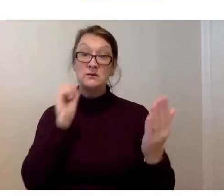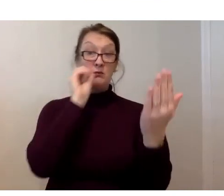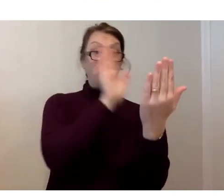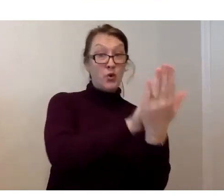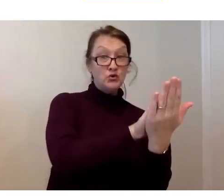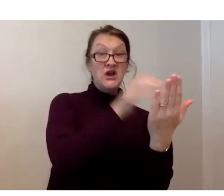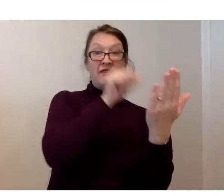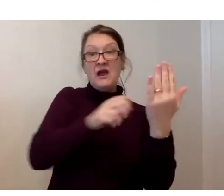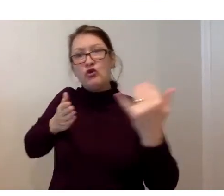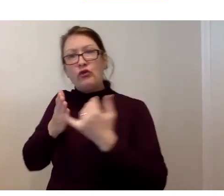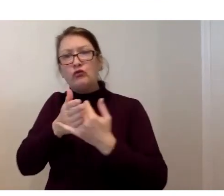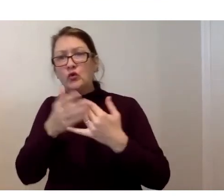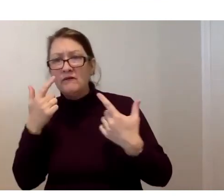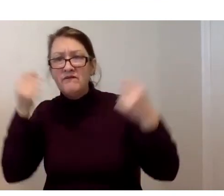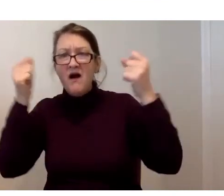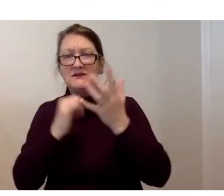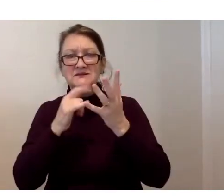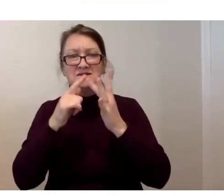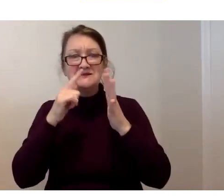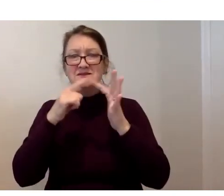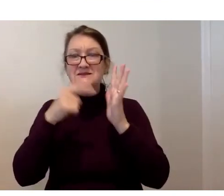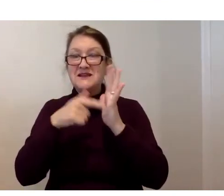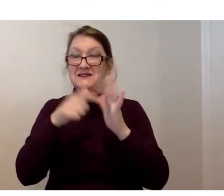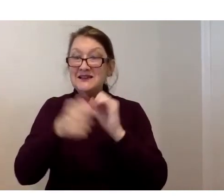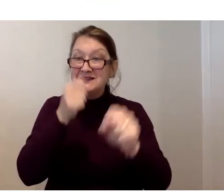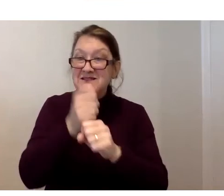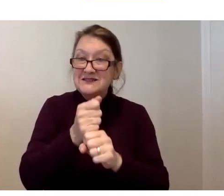settings, go to advanced settings and then write alt text.